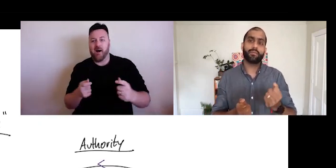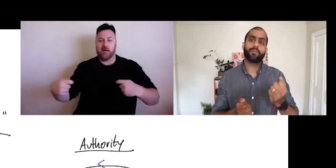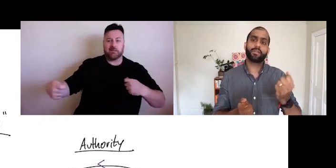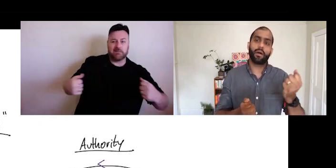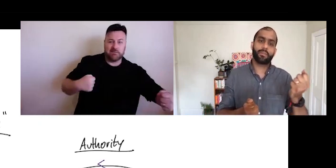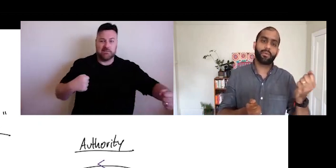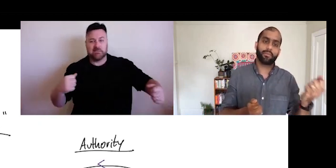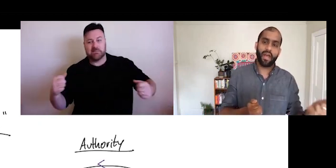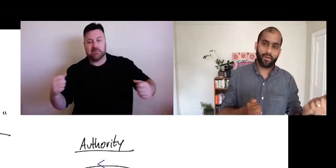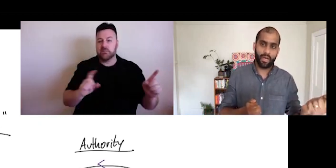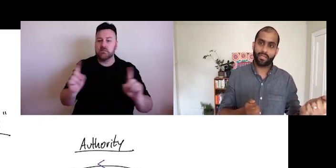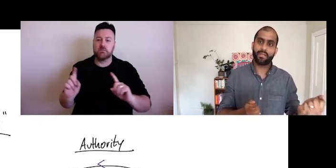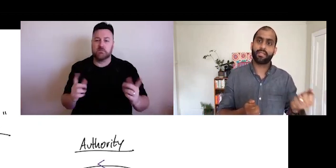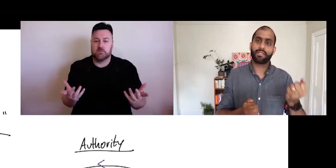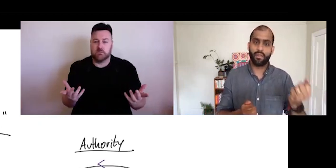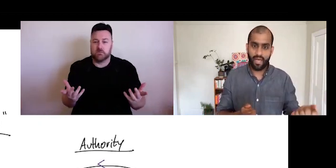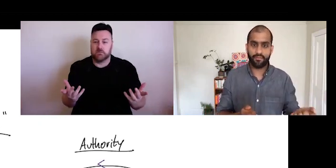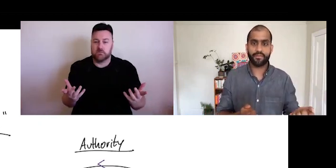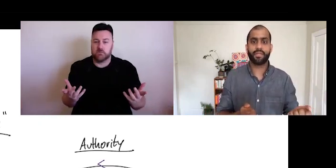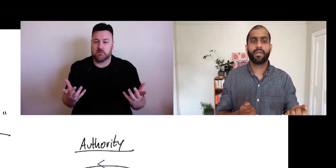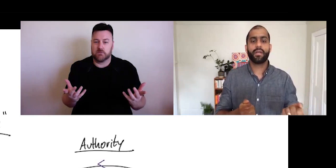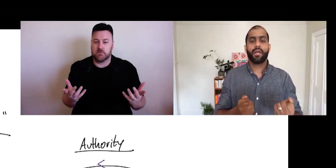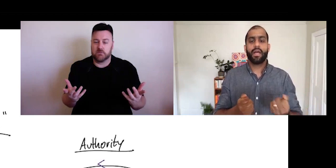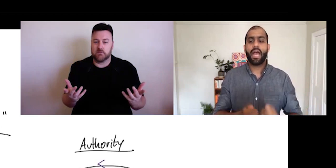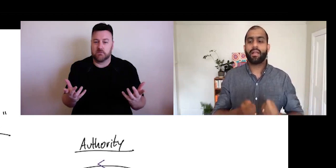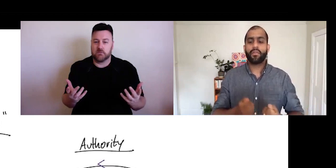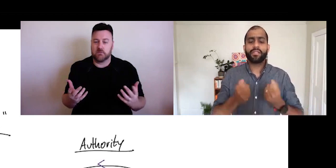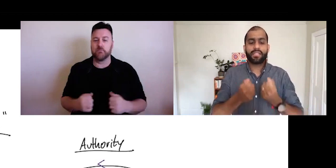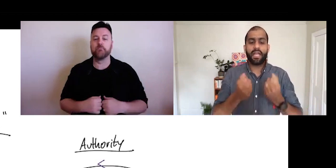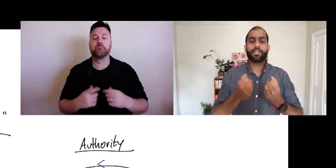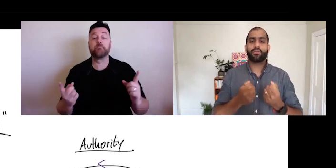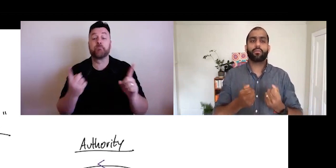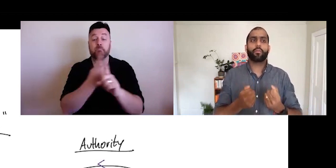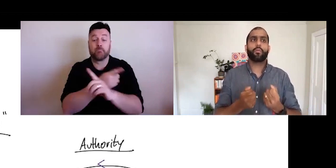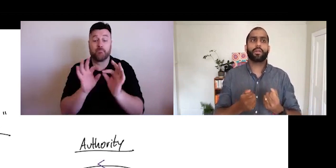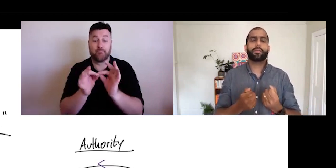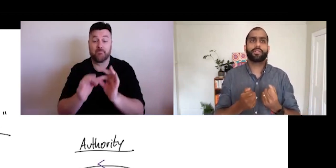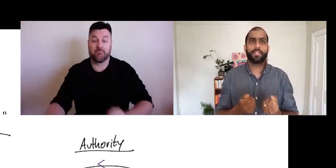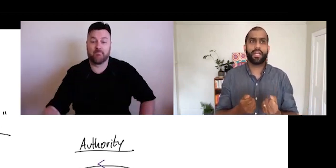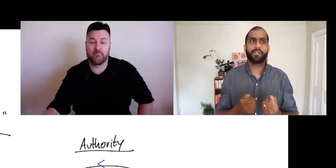of us might be pulled that-a-way, to the left. This tension we suggest